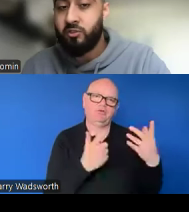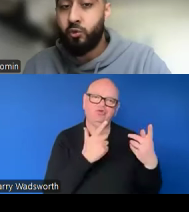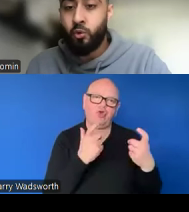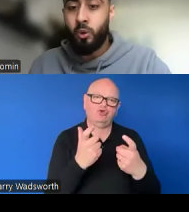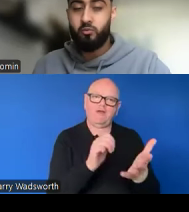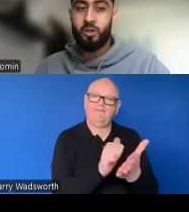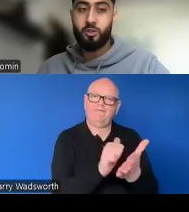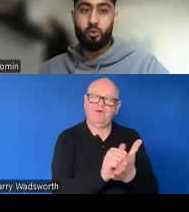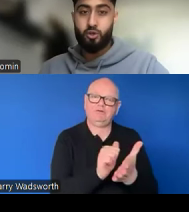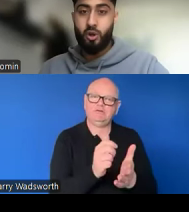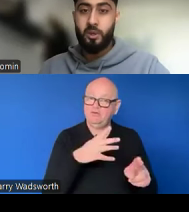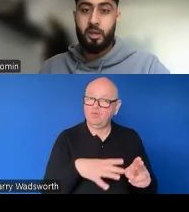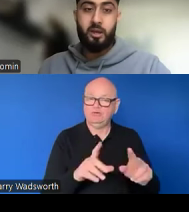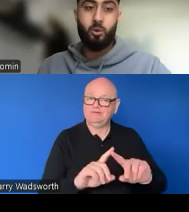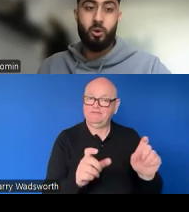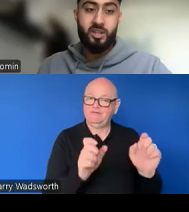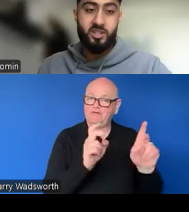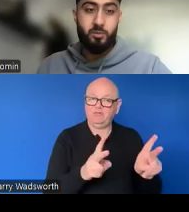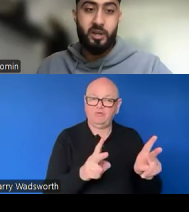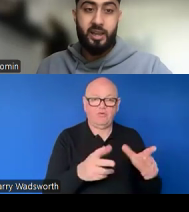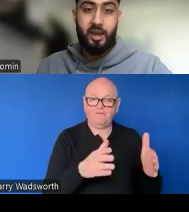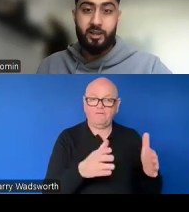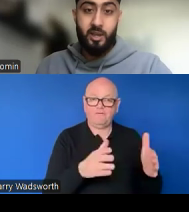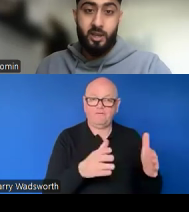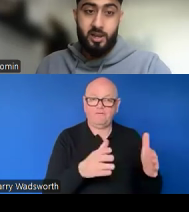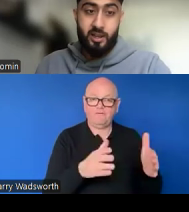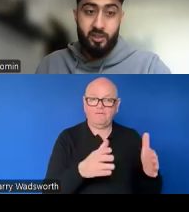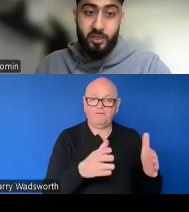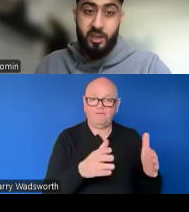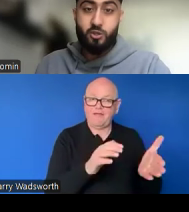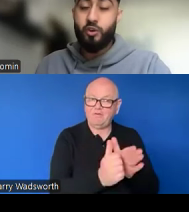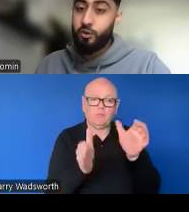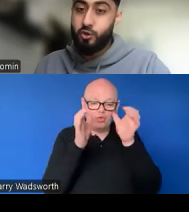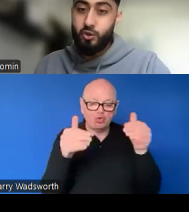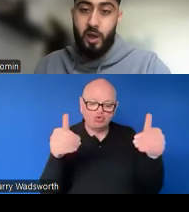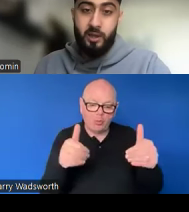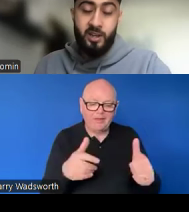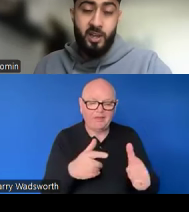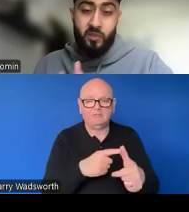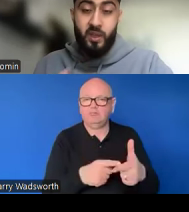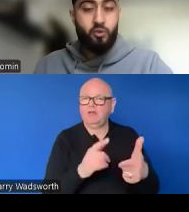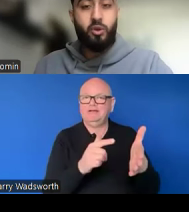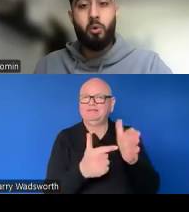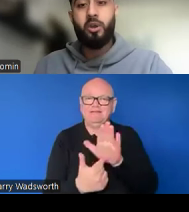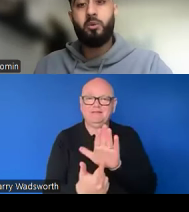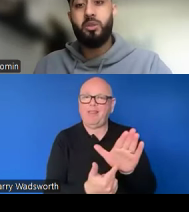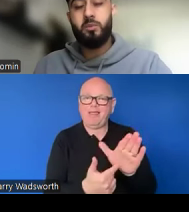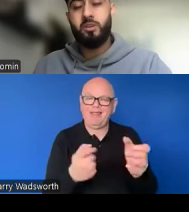if you do want to run a Google shopping ad, or display ads like this, or a YouTube ad, then you can book in with me